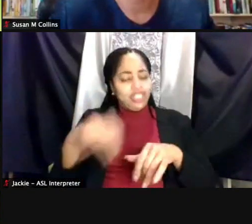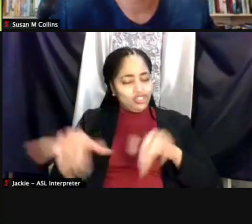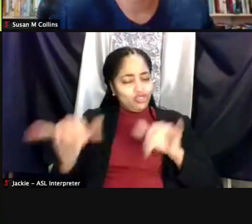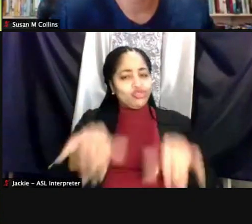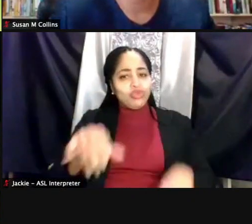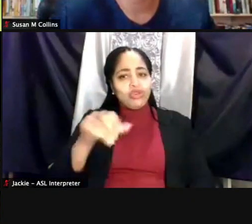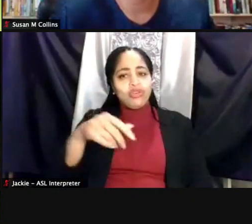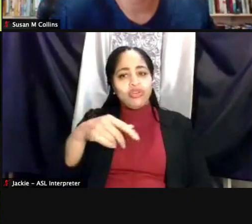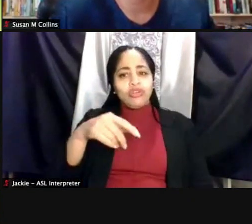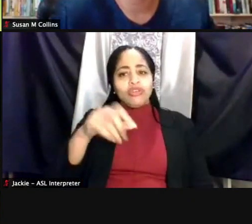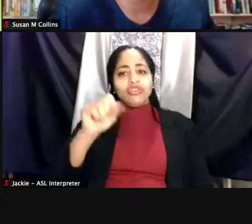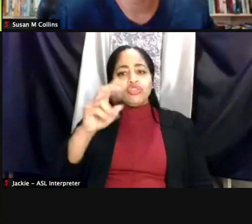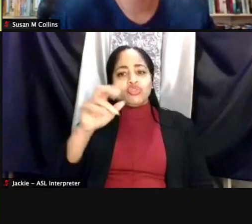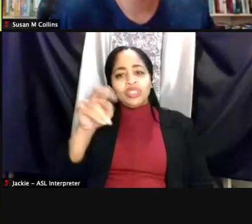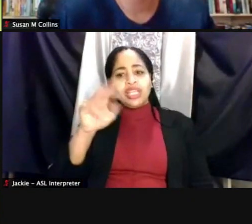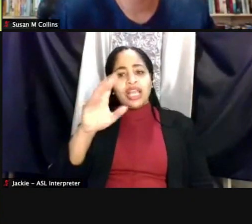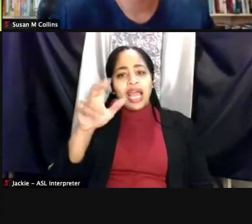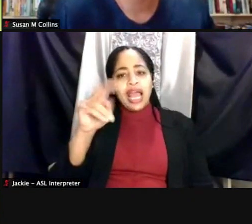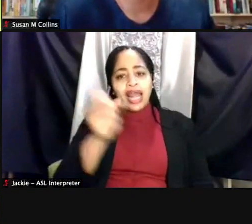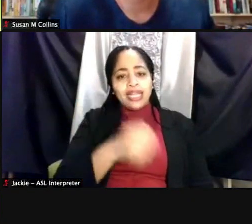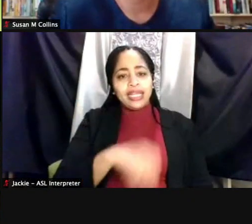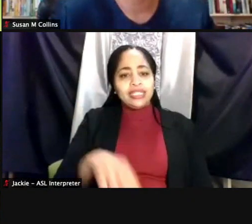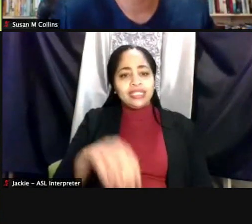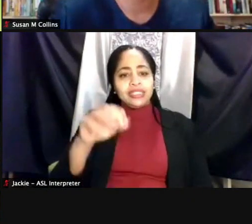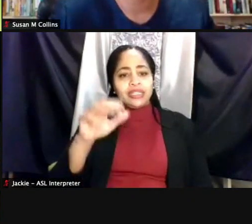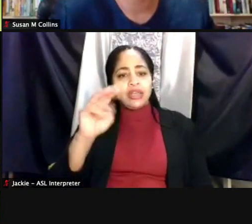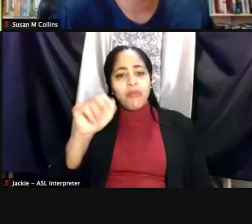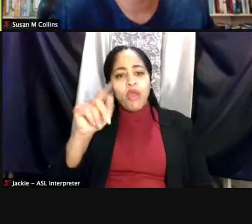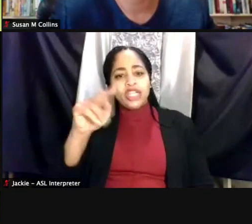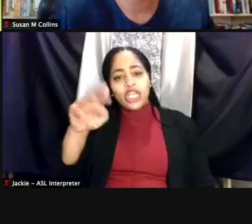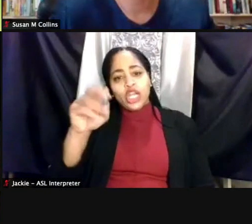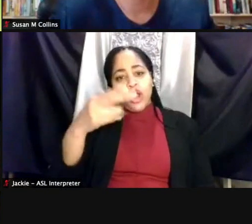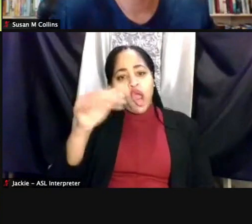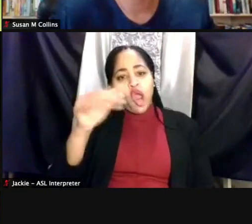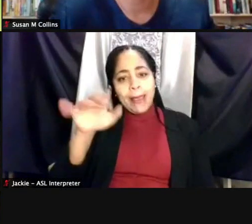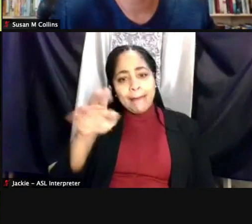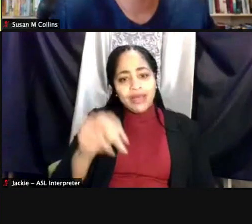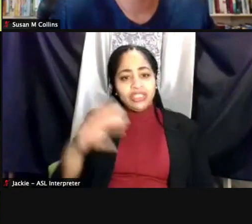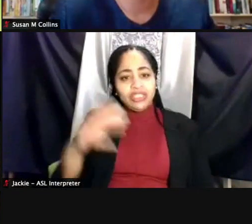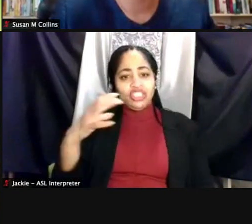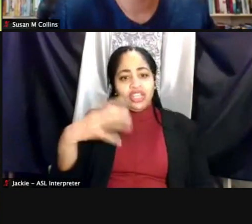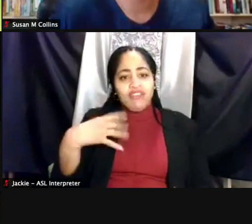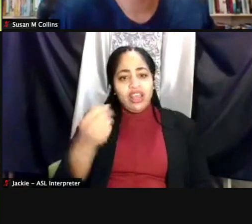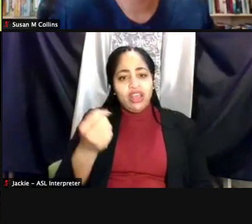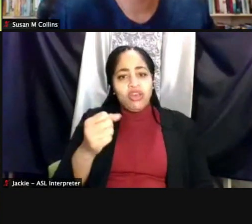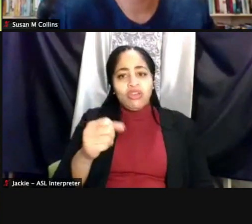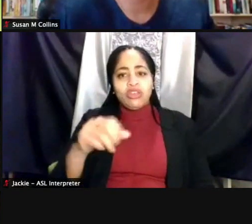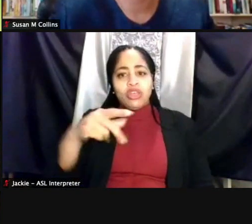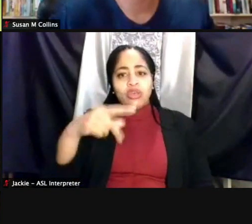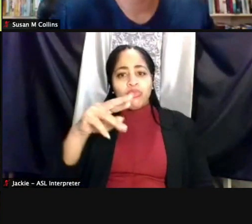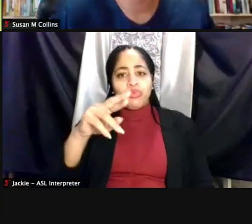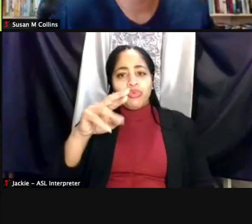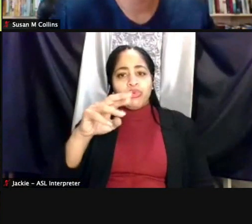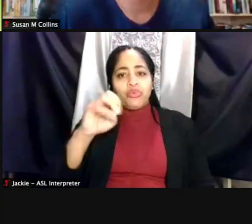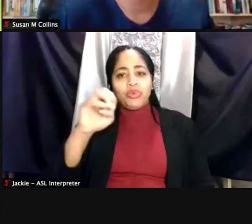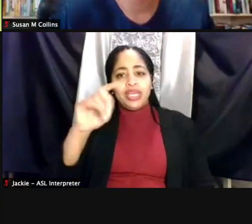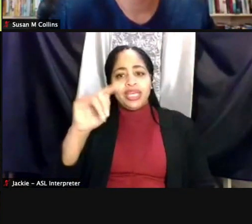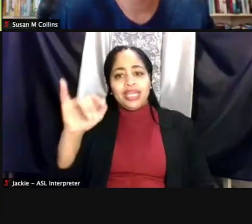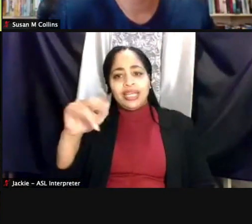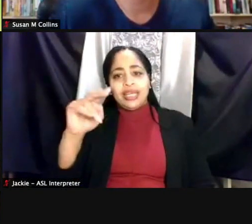vice president for Student Life, Martino Harmon, chief health officer, Preeti Malani, and also joined today by Roberts,